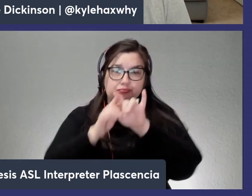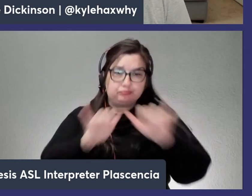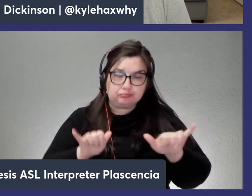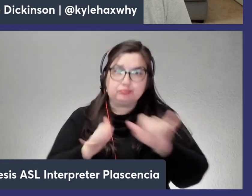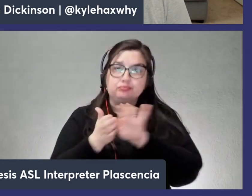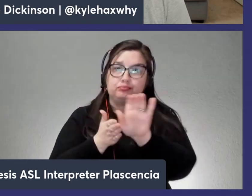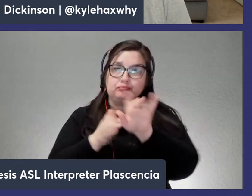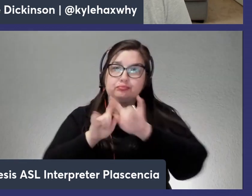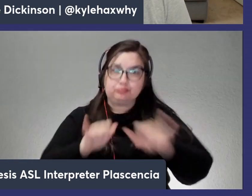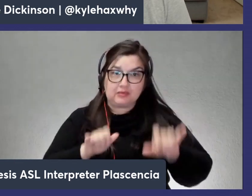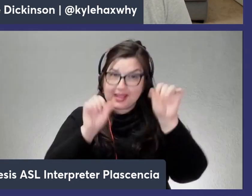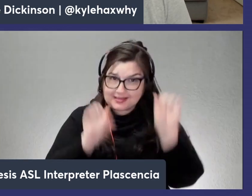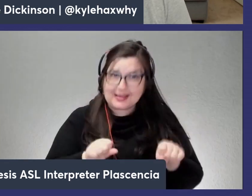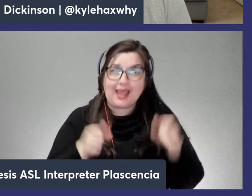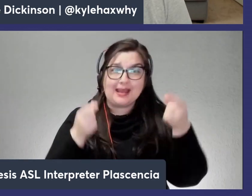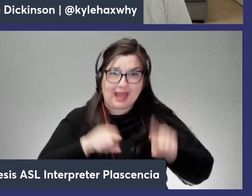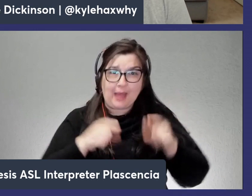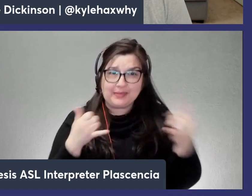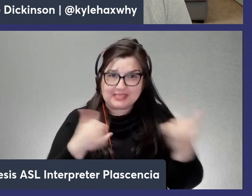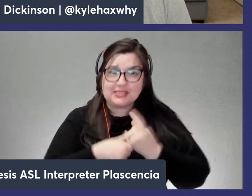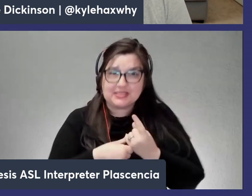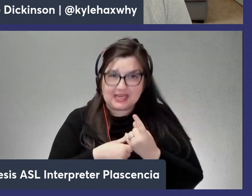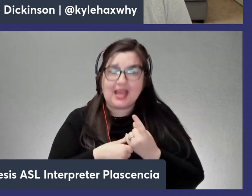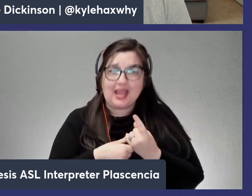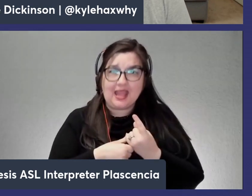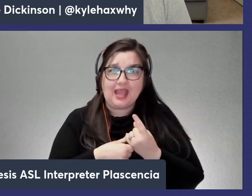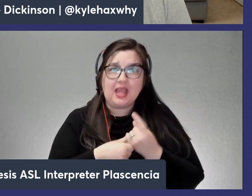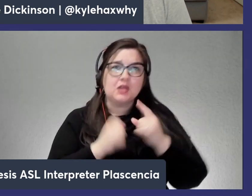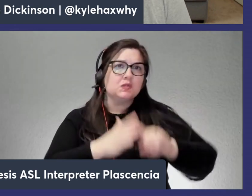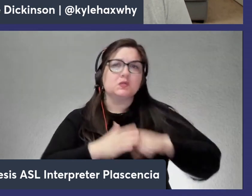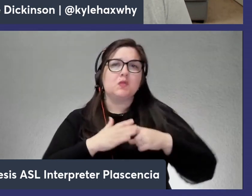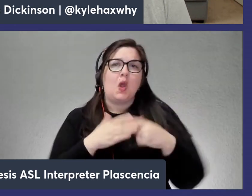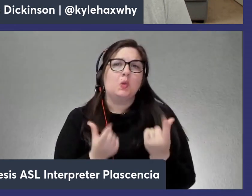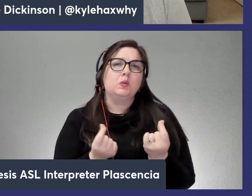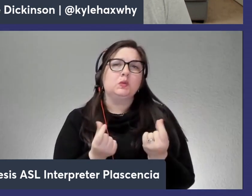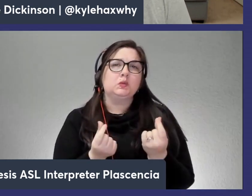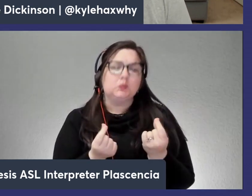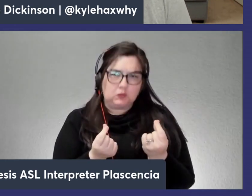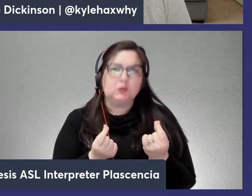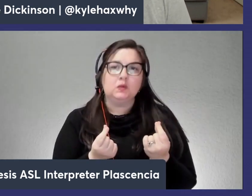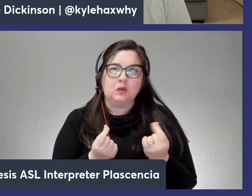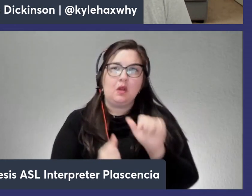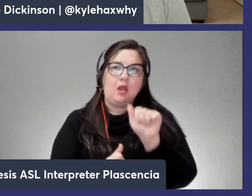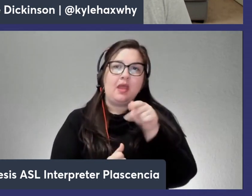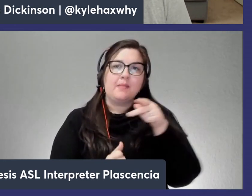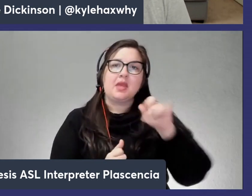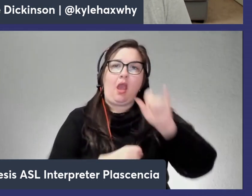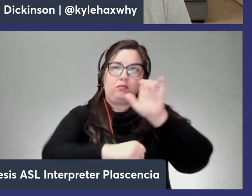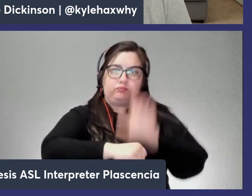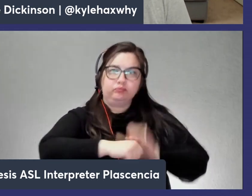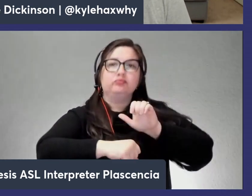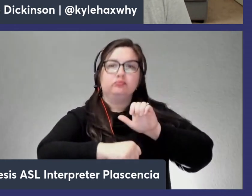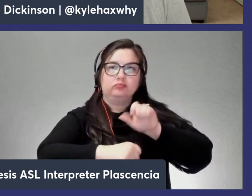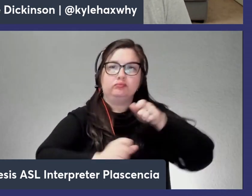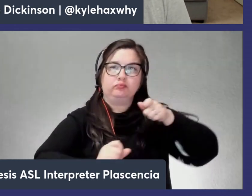That is, you just start by making the API call. It is a pay-as-you-go service,